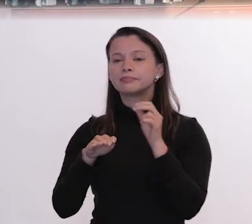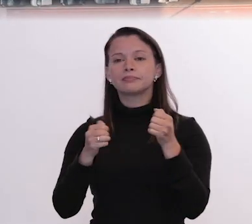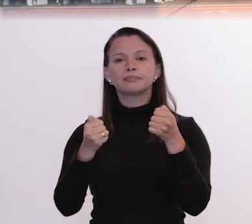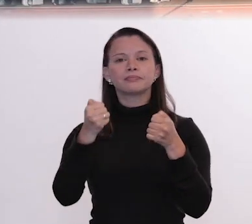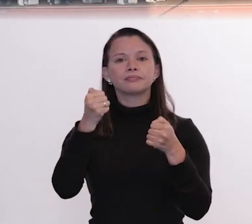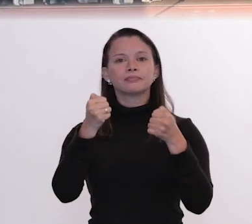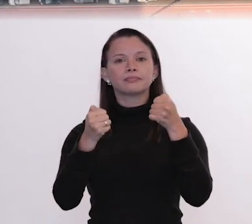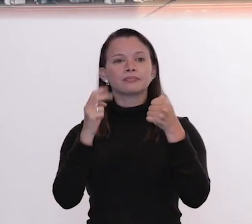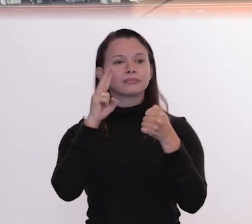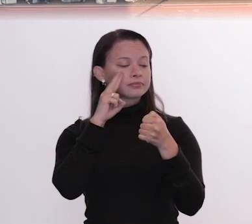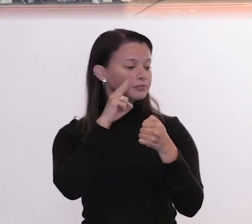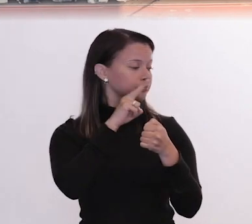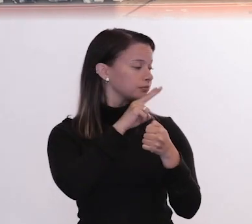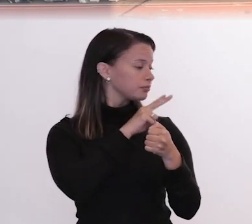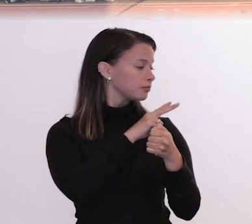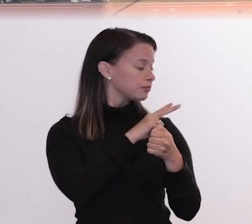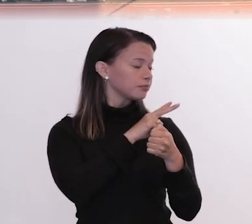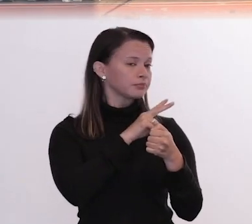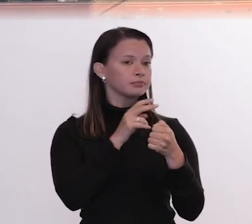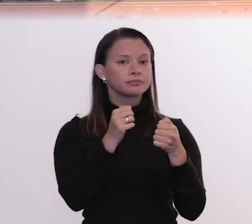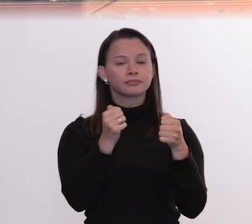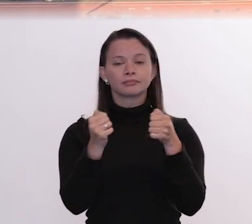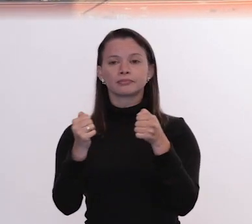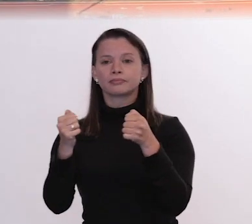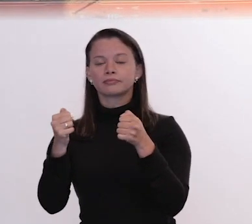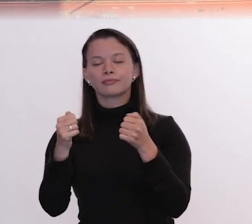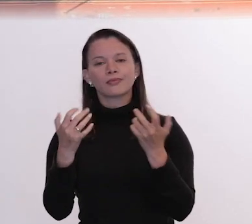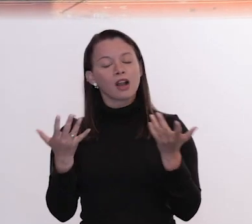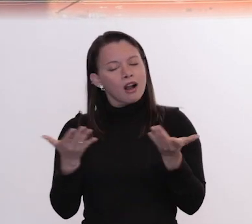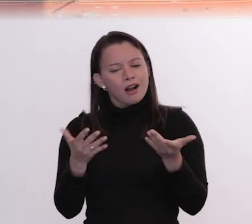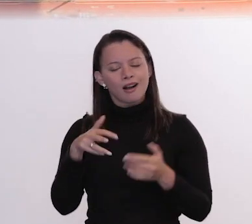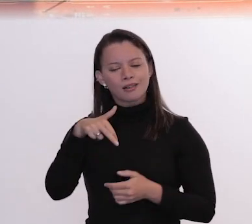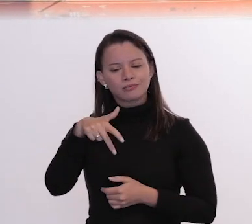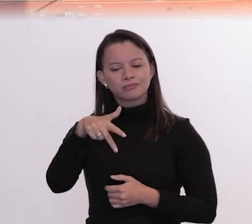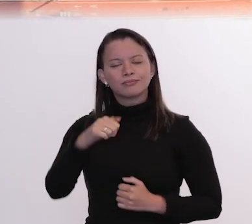When you walk, you move away from that, when you cycle and let's analyze: